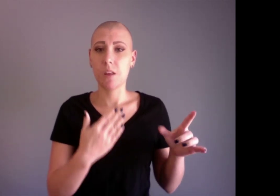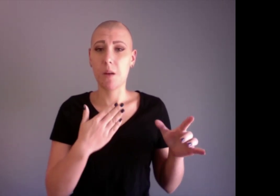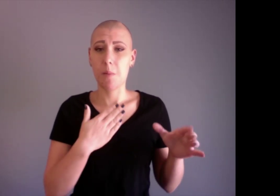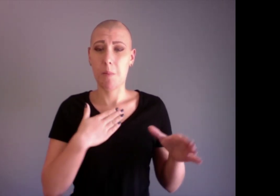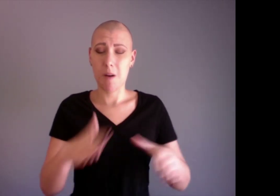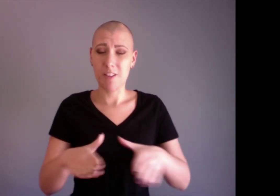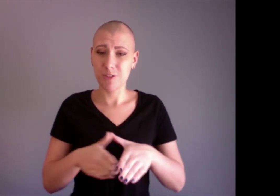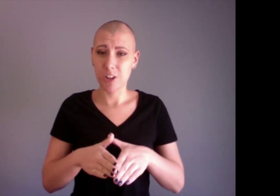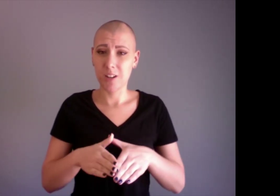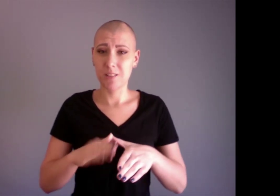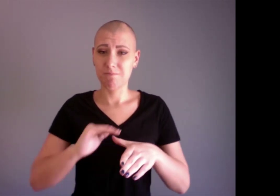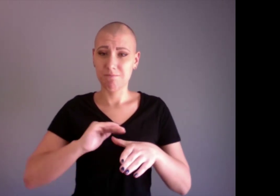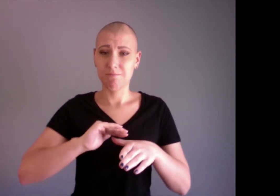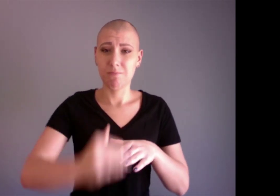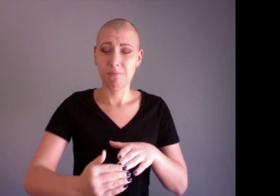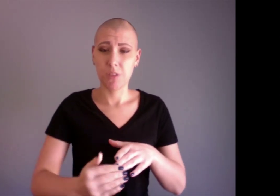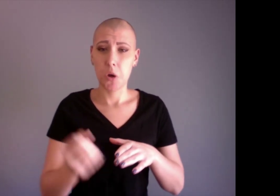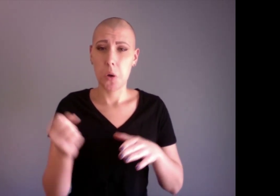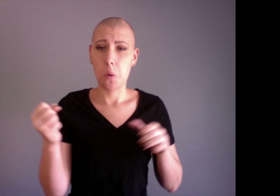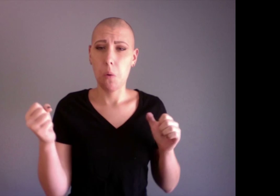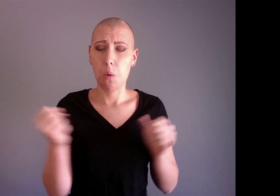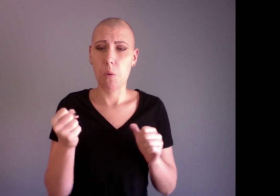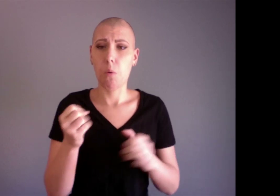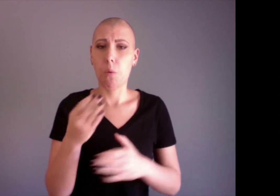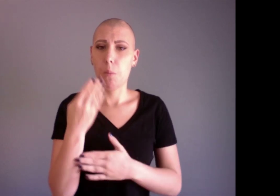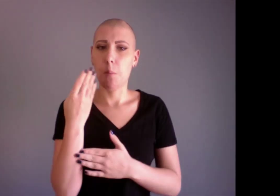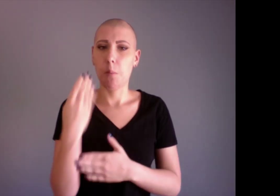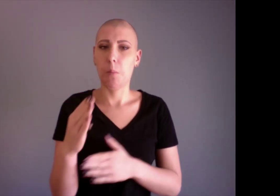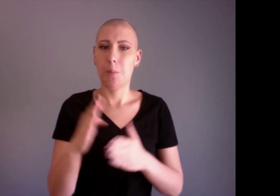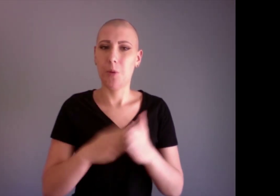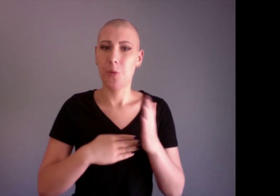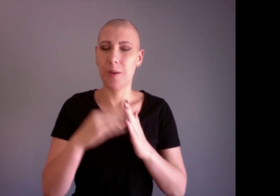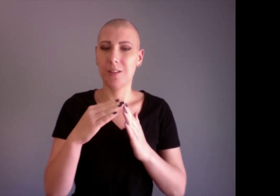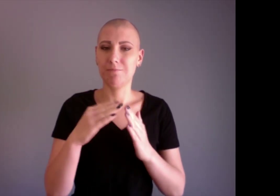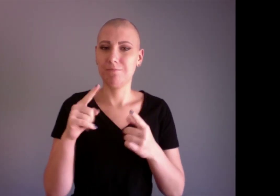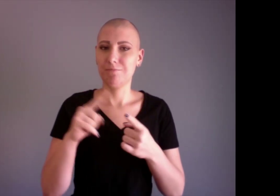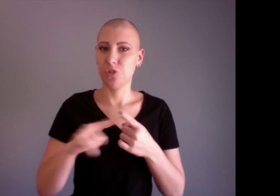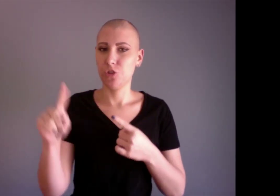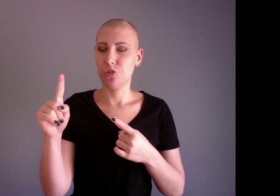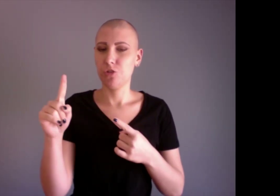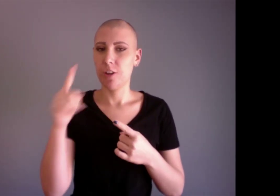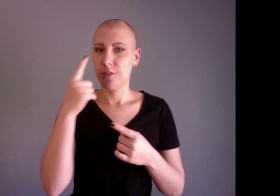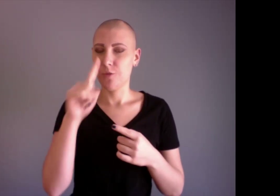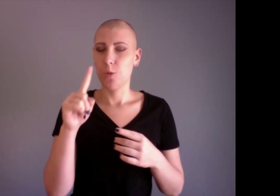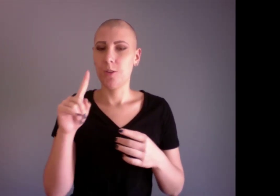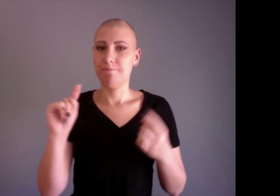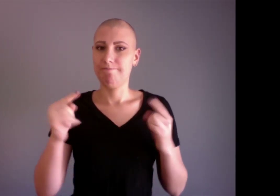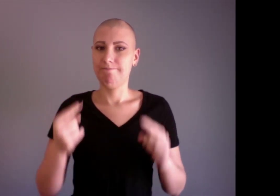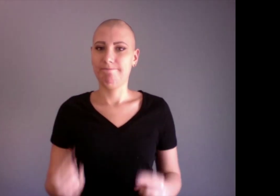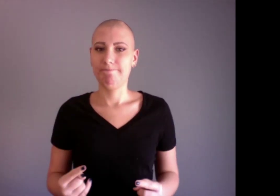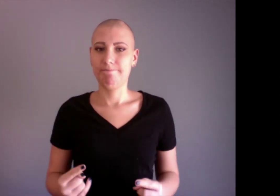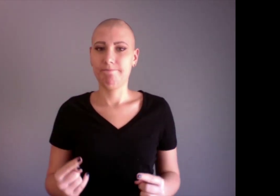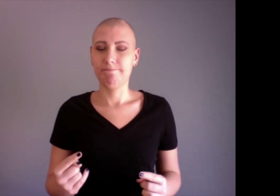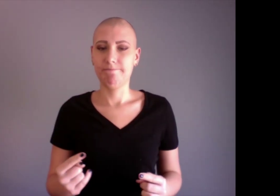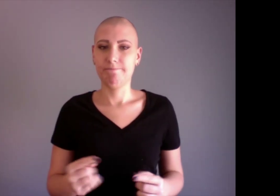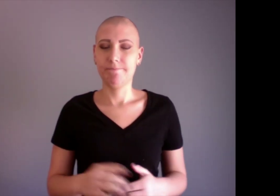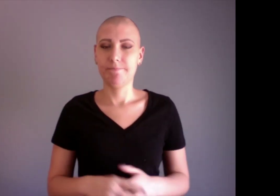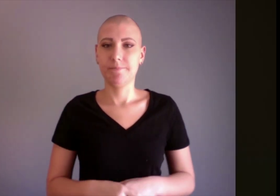I had long, pointed beaks inside me and had my vagina smeared with cold, blue paint to check for abrasions.